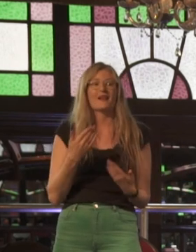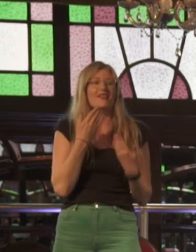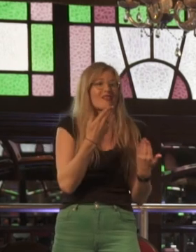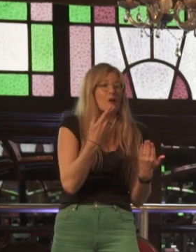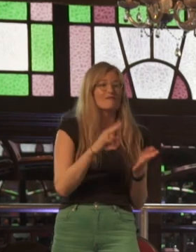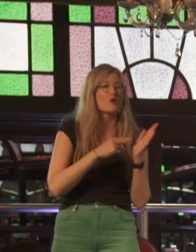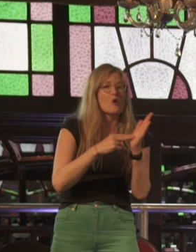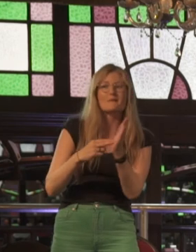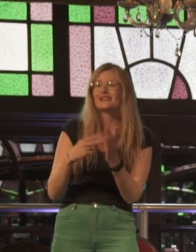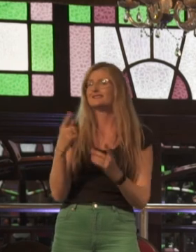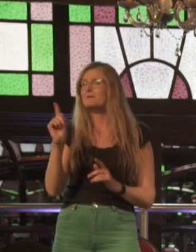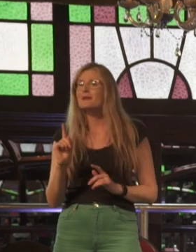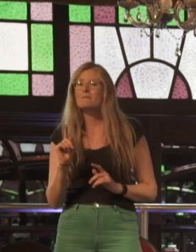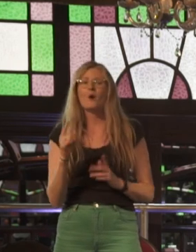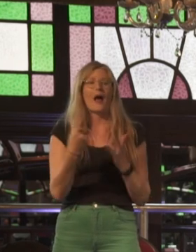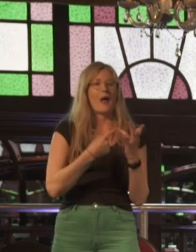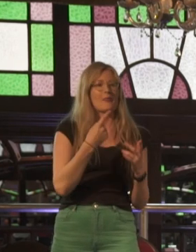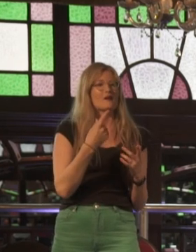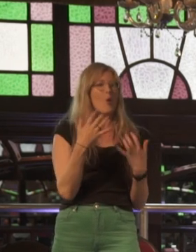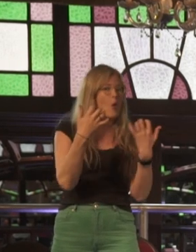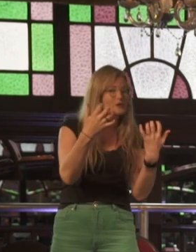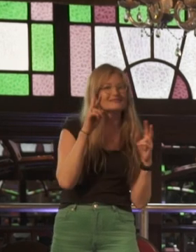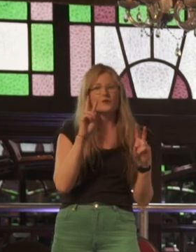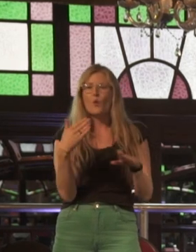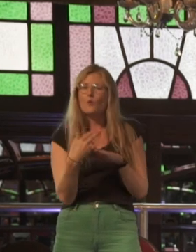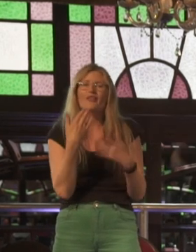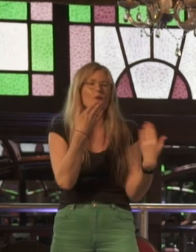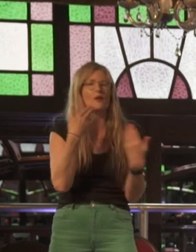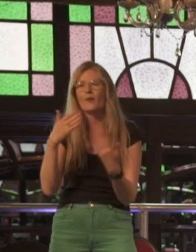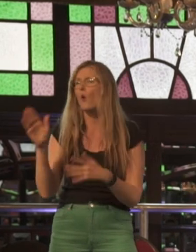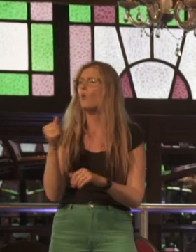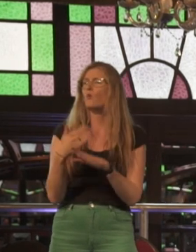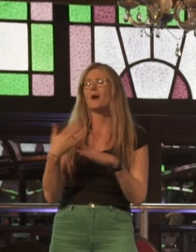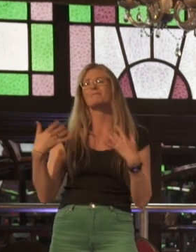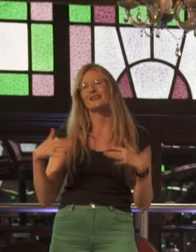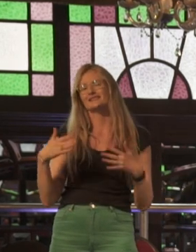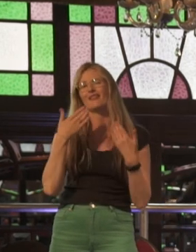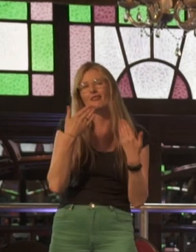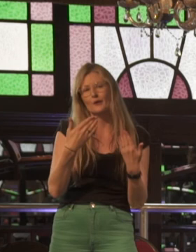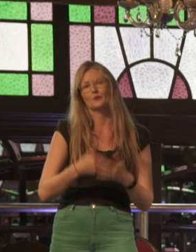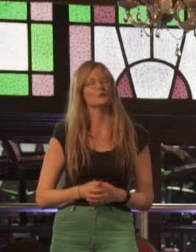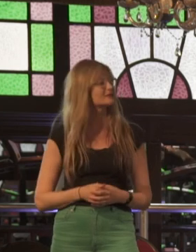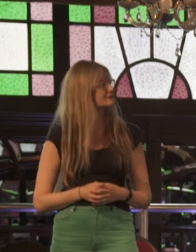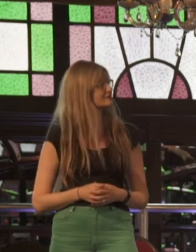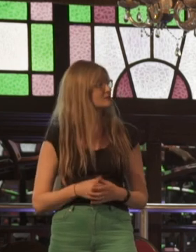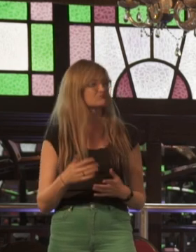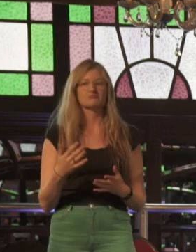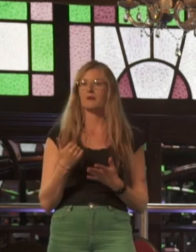and all the audiences that nominated your work and all the people that have seen your work, you're all doing amazing stuff. Thank you so much. Help yourself to -